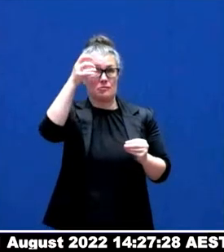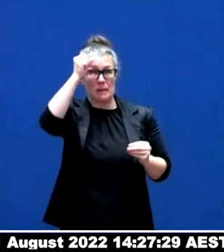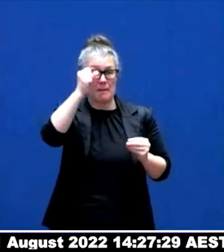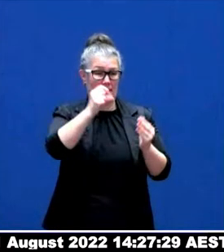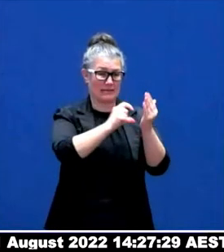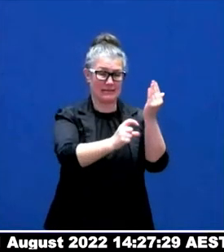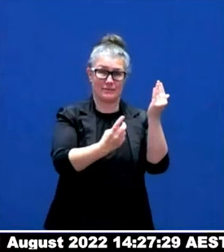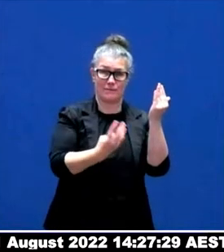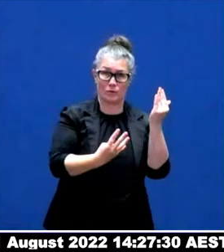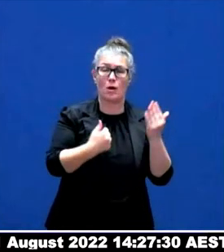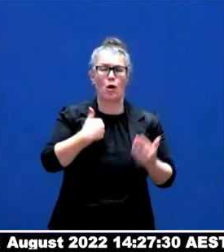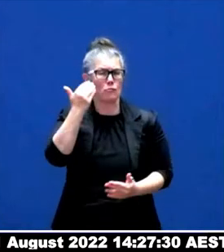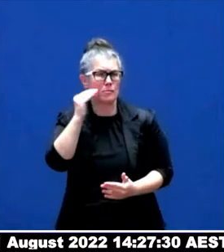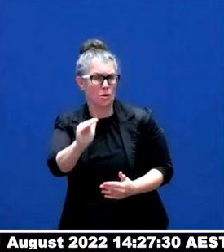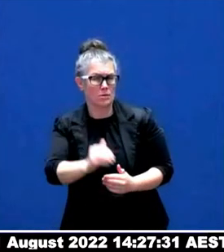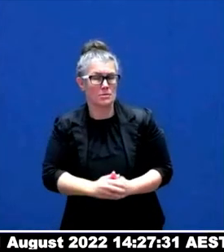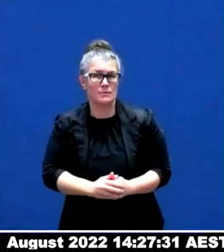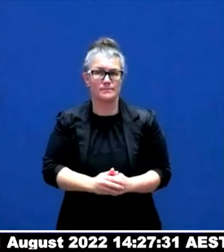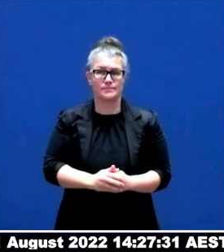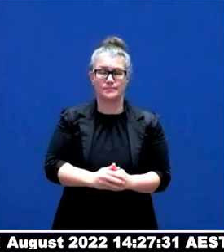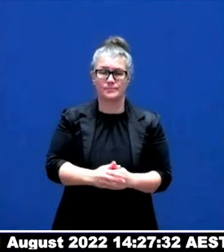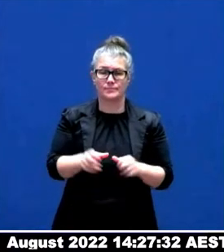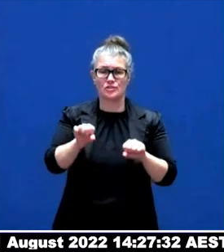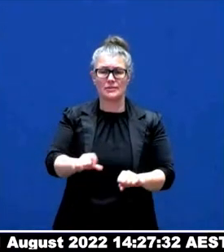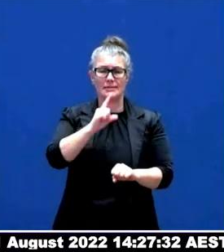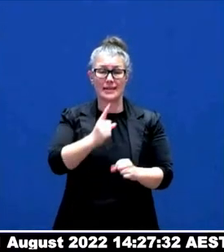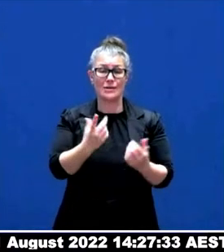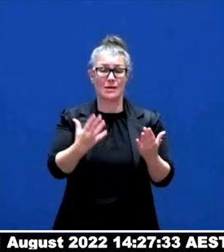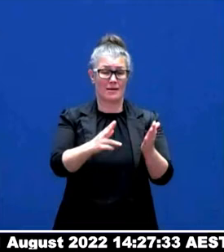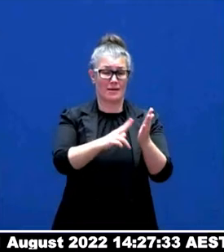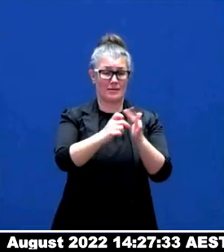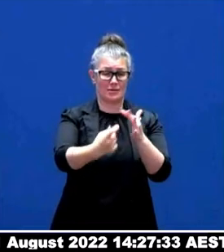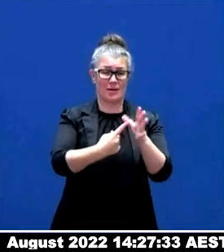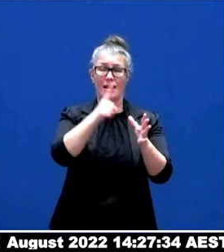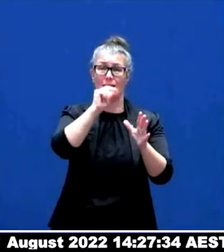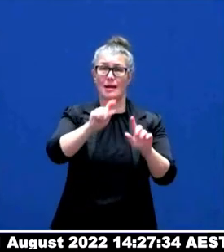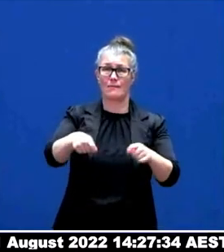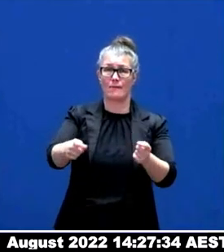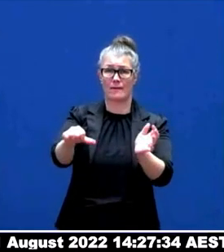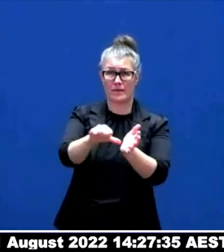"The agency may provide assistance in the form of funding for persons or entities for